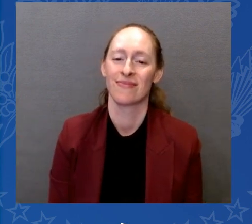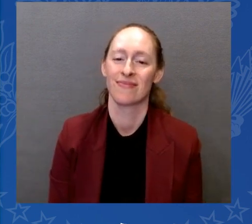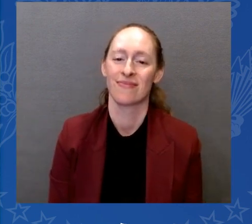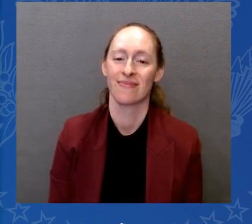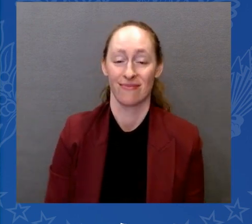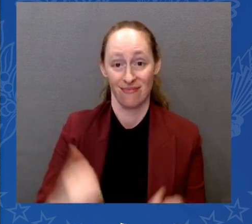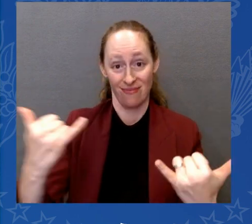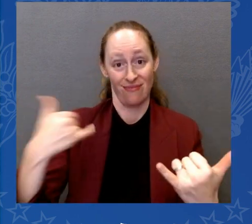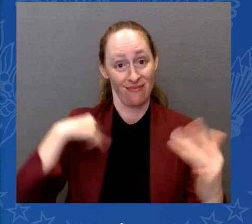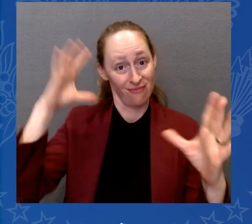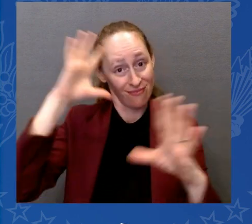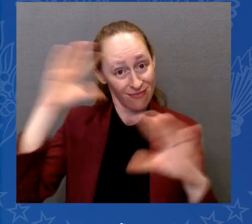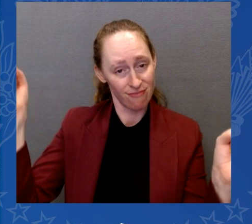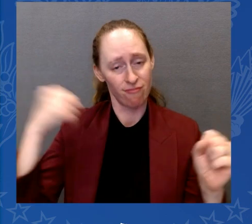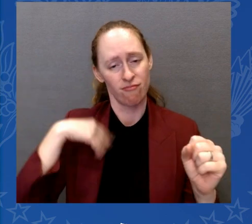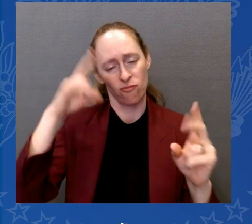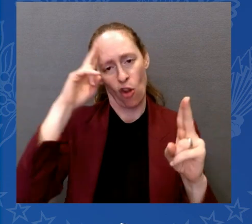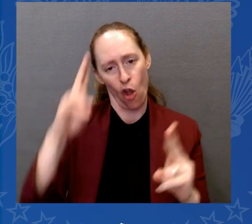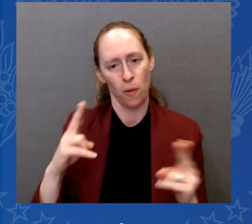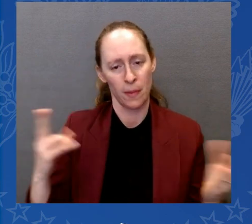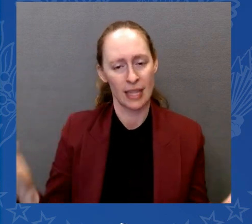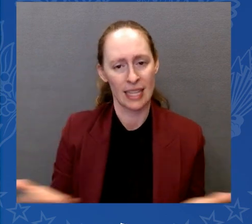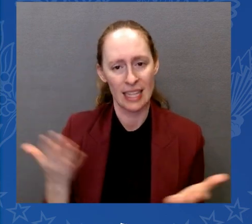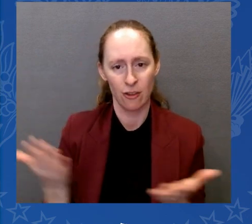Francis Lovett. Francis -- where is Francis? He's going to come up later.